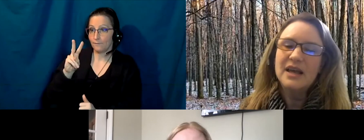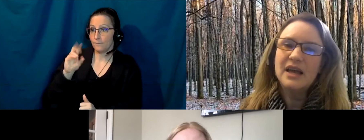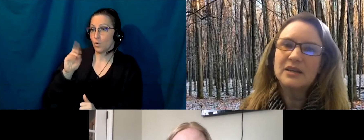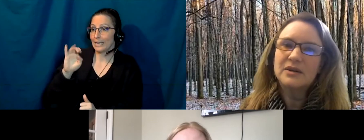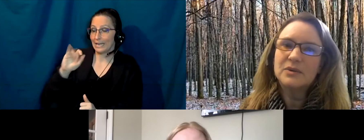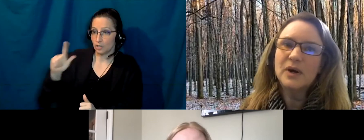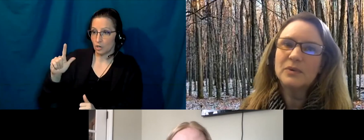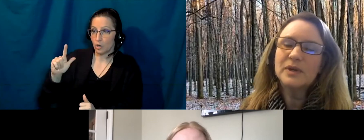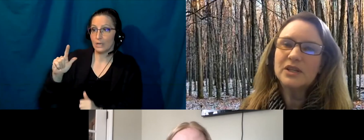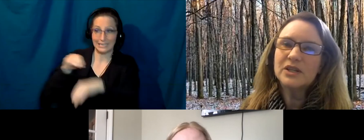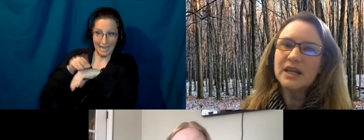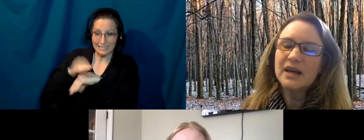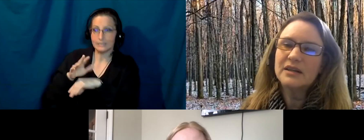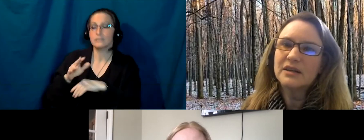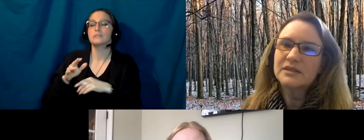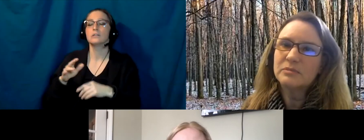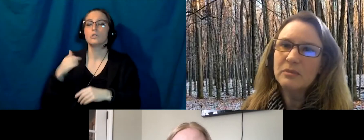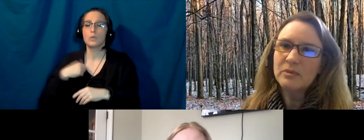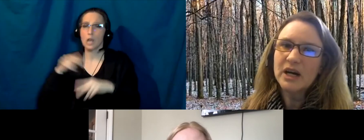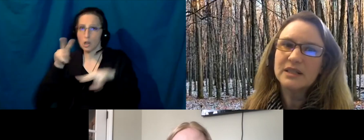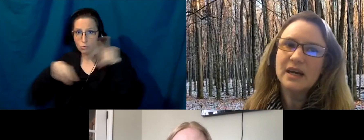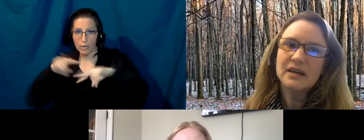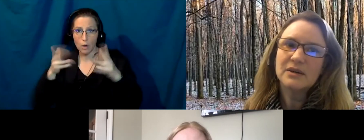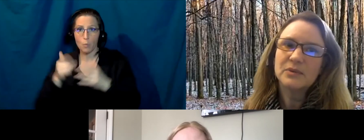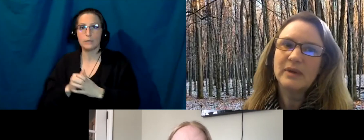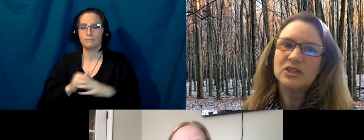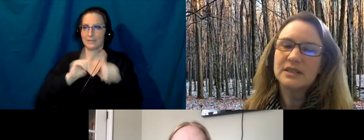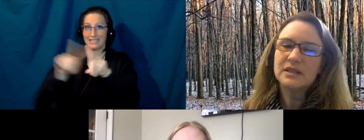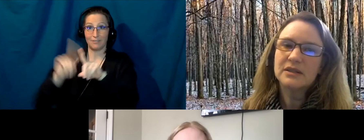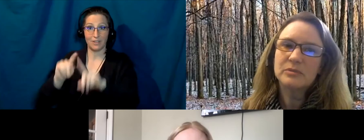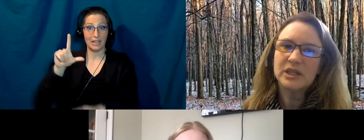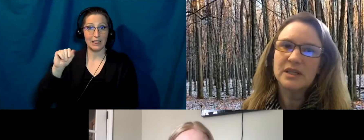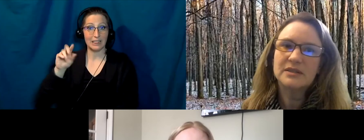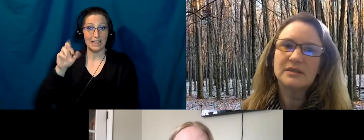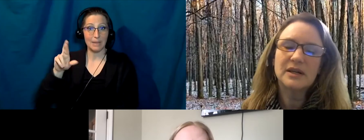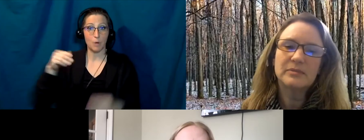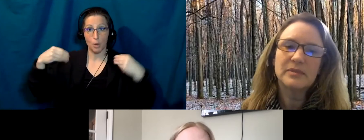and what we're really looking at are some labor market data. We're matching skills, abilities. We're